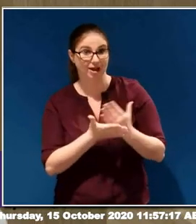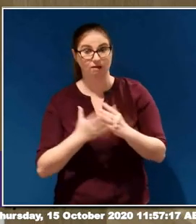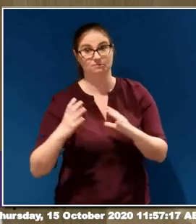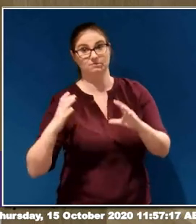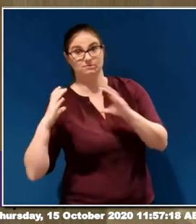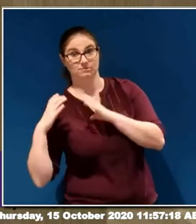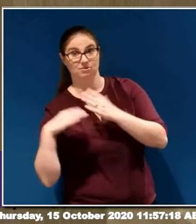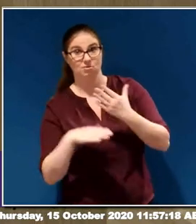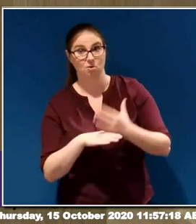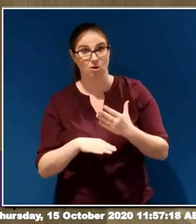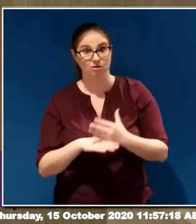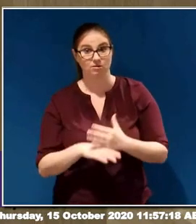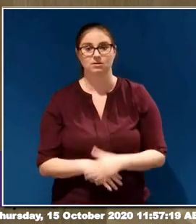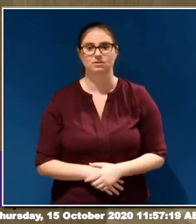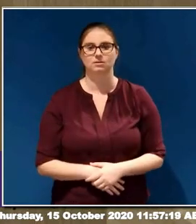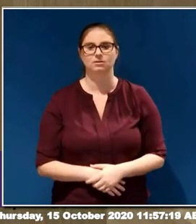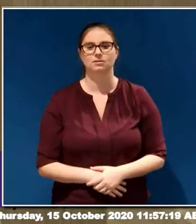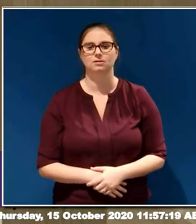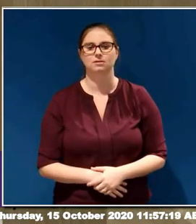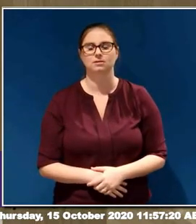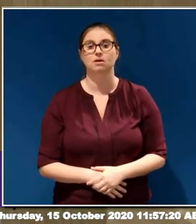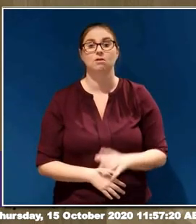From my perspective - Yes, your perspective.